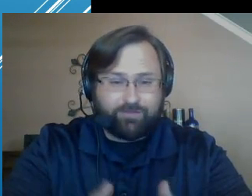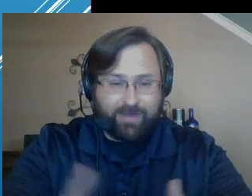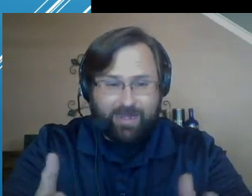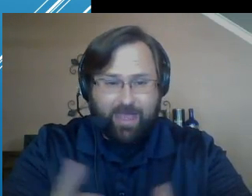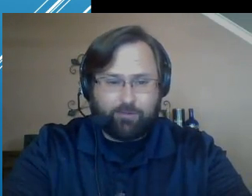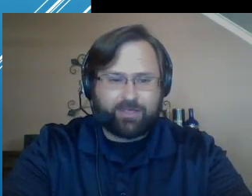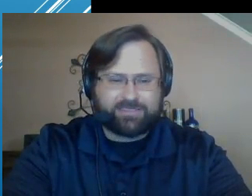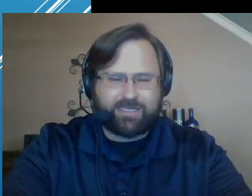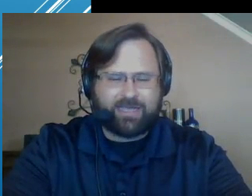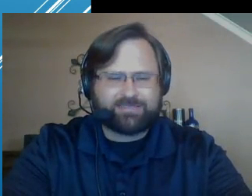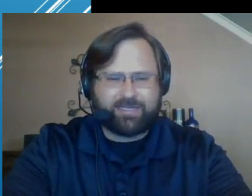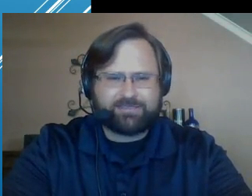even a noun as is in the last sentence